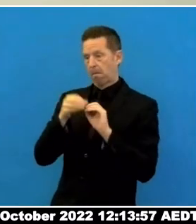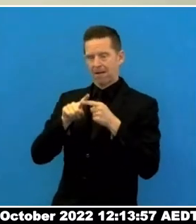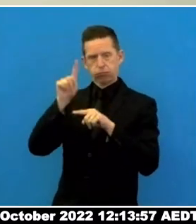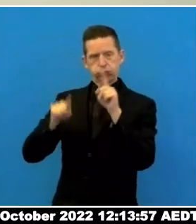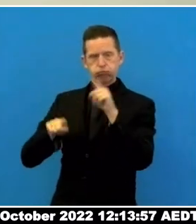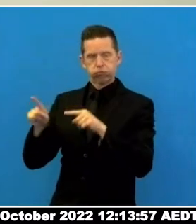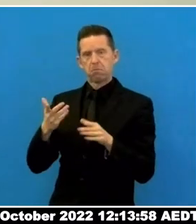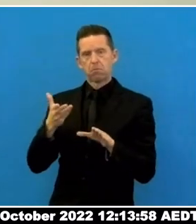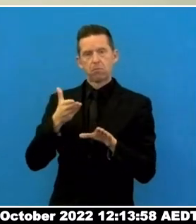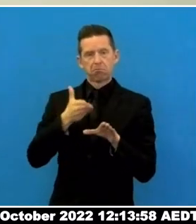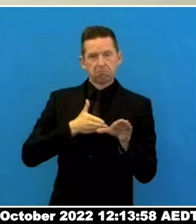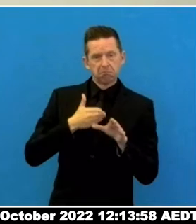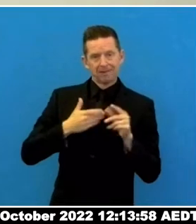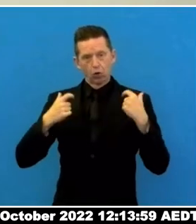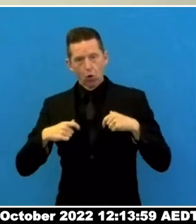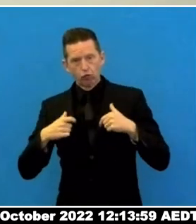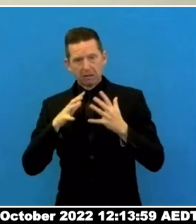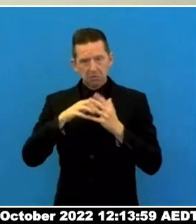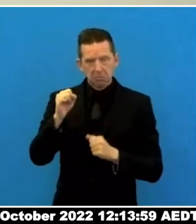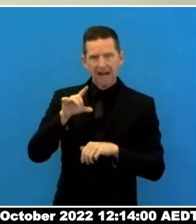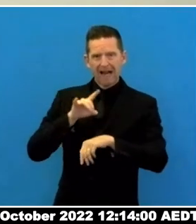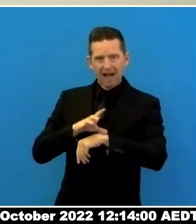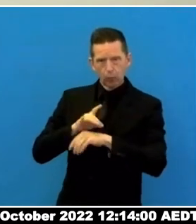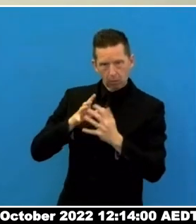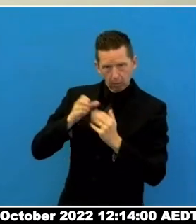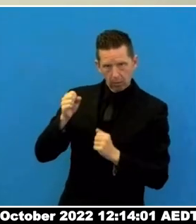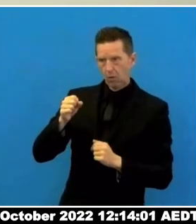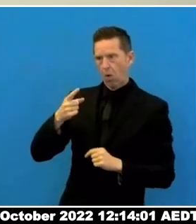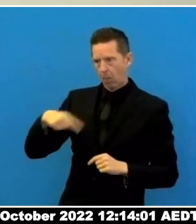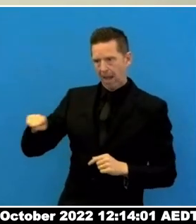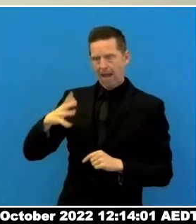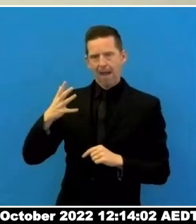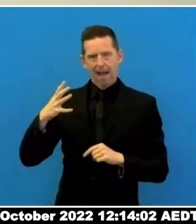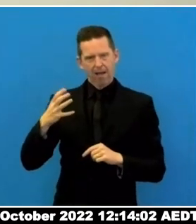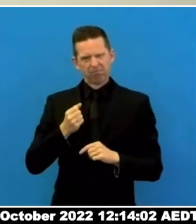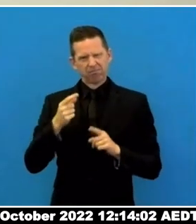psychology, counselling, those kind of backgrounds who are trained and skilled in therapeutic interventions,